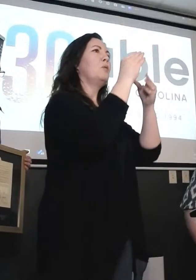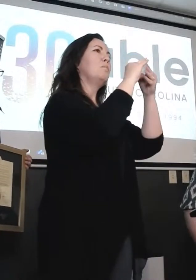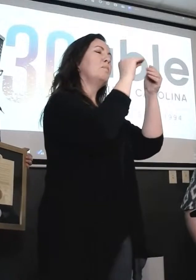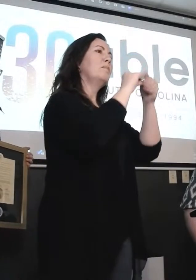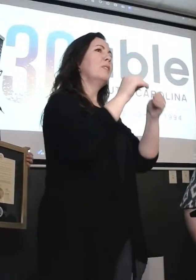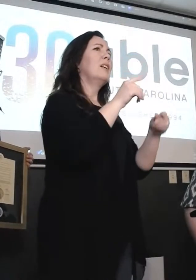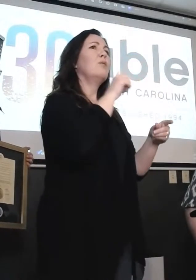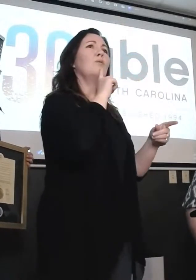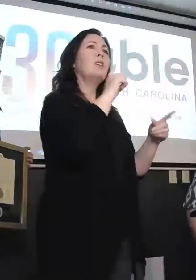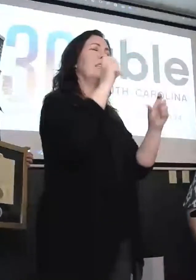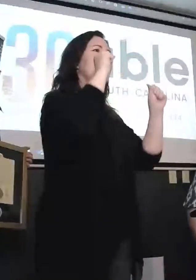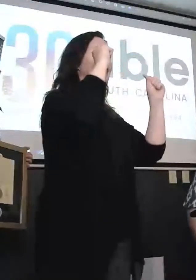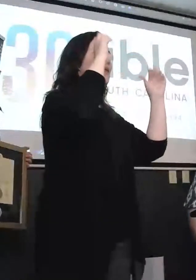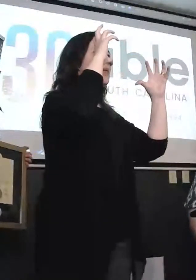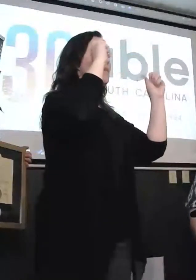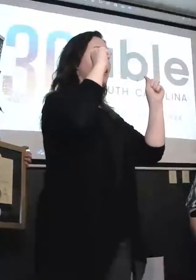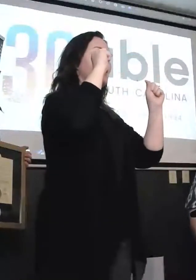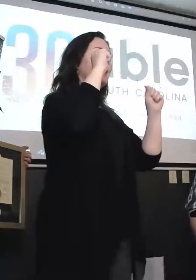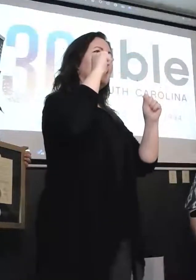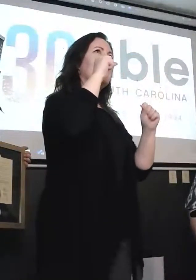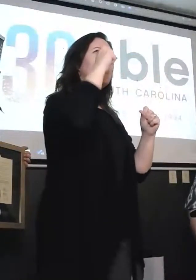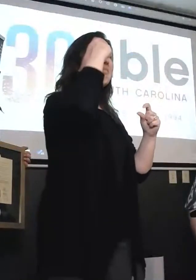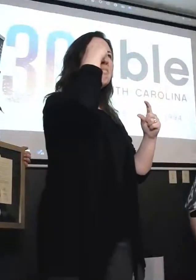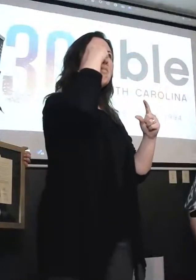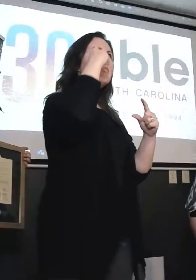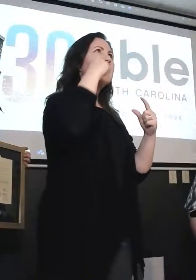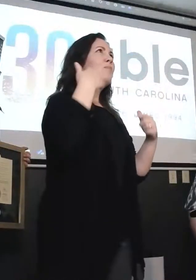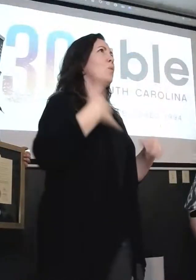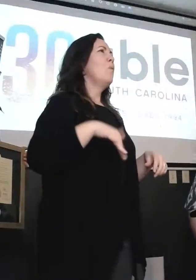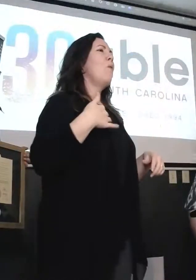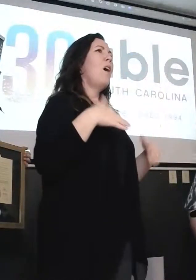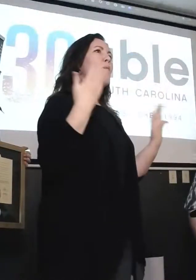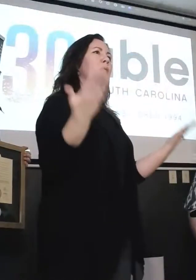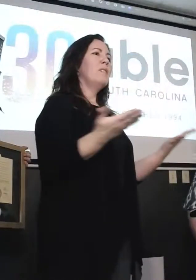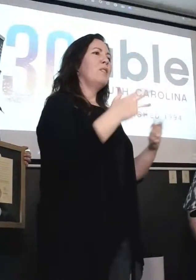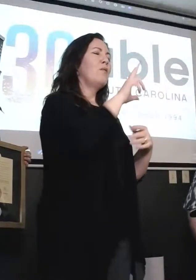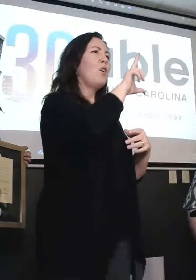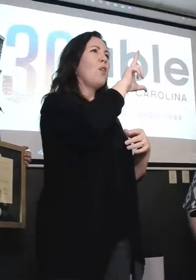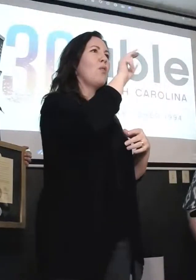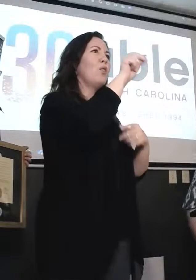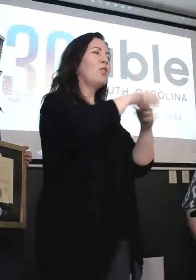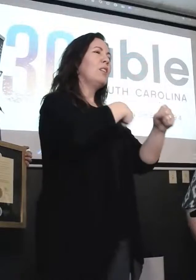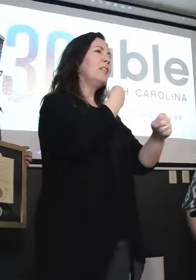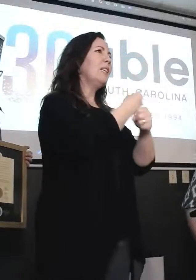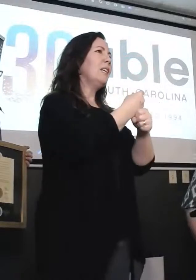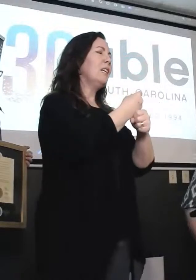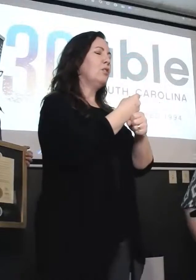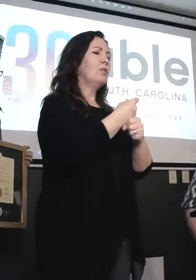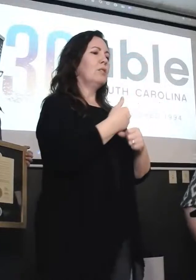amazing to think of us being here for three decades. Our team has worked tirelessly to